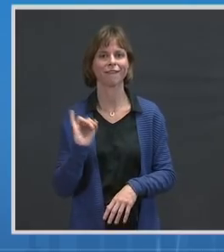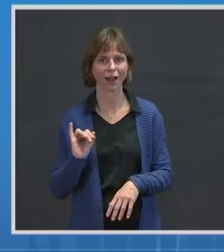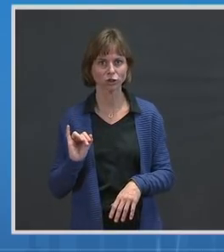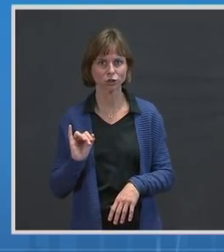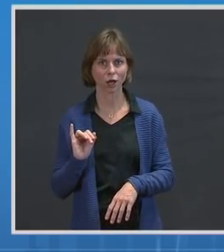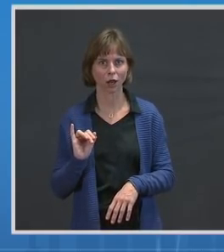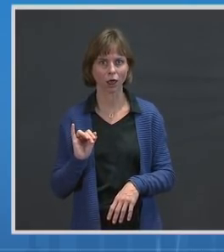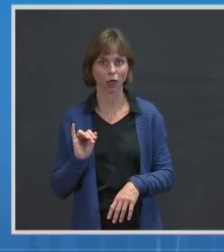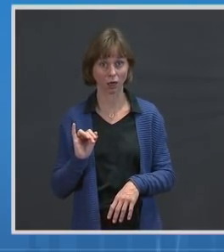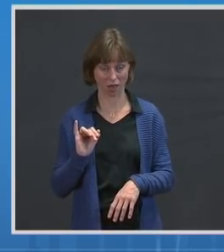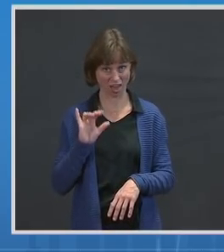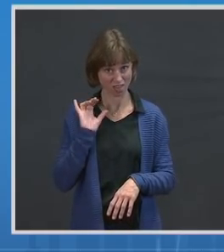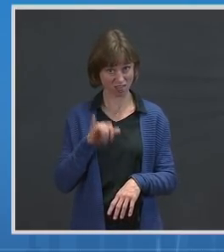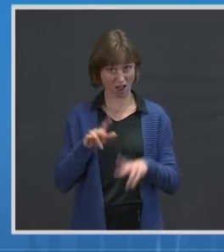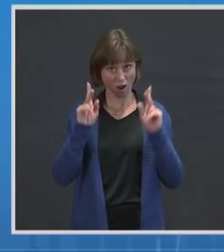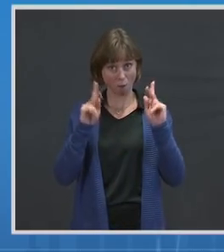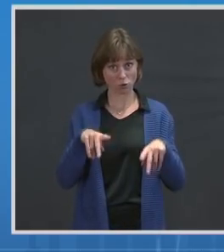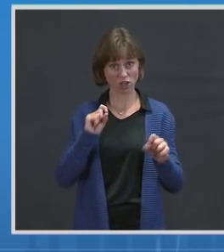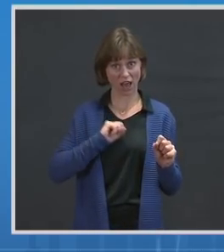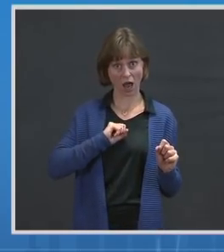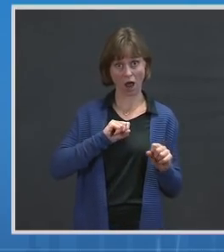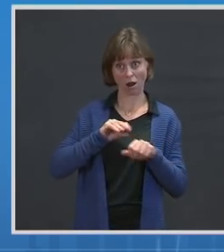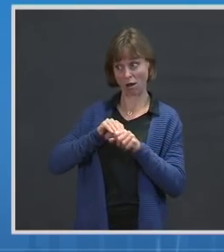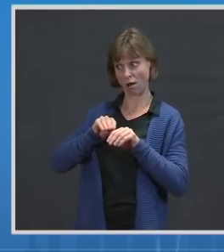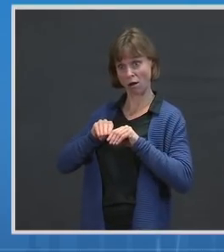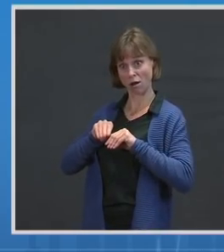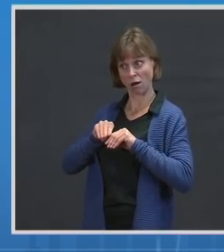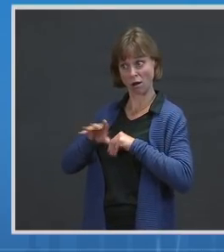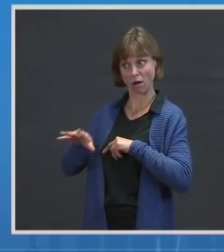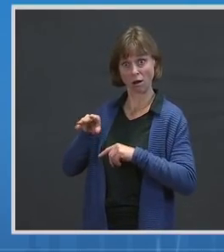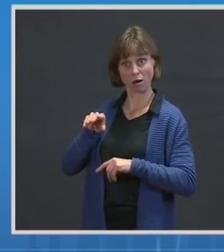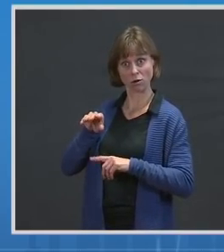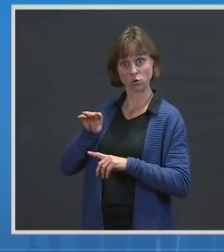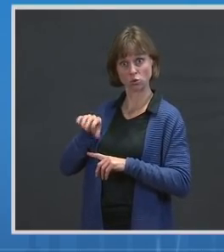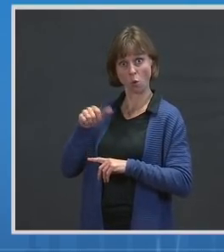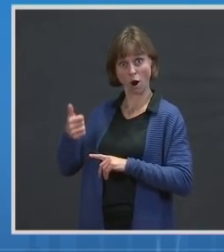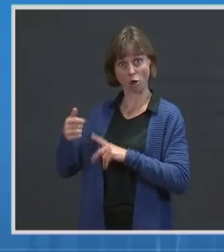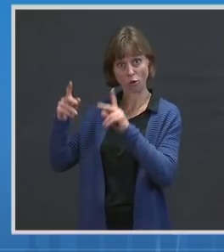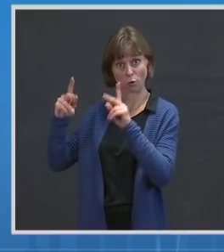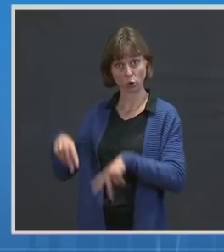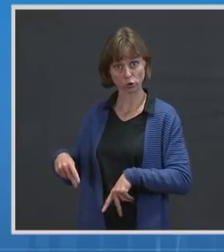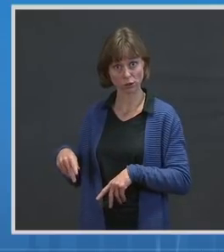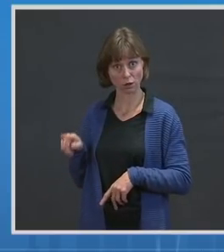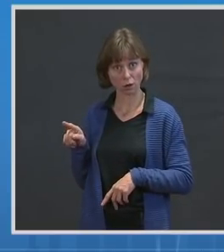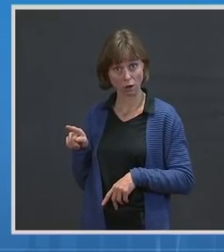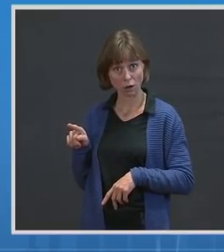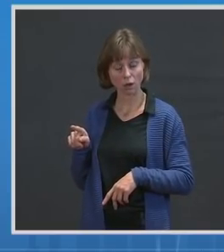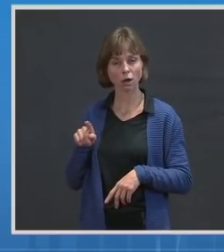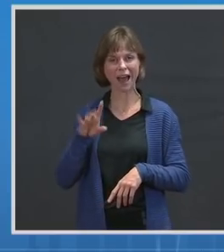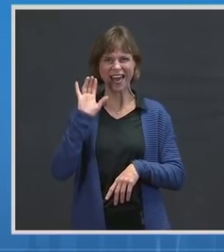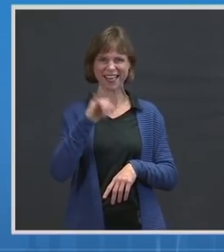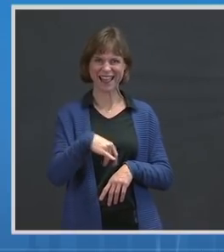of transmitting the infection to another person? Namely, does vaccine prevent transmission?